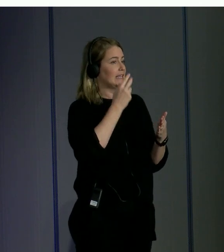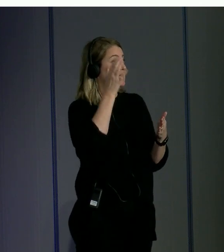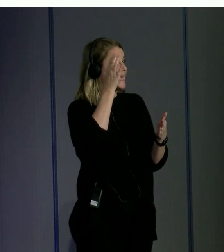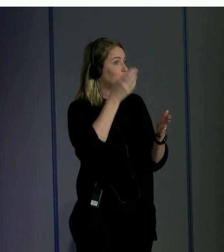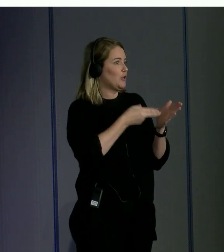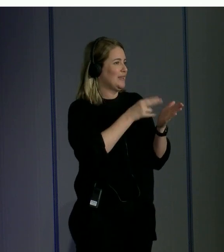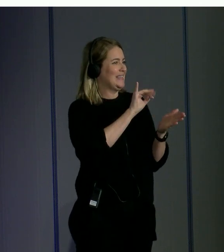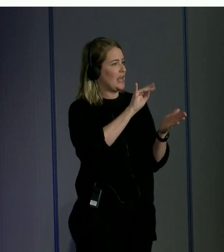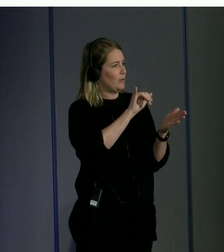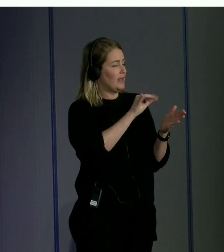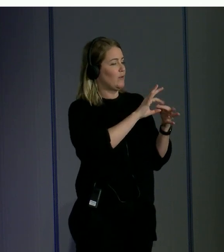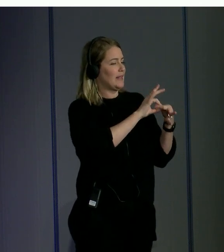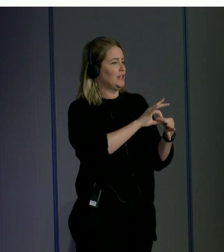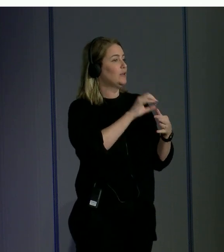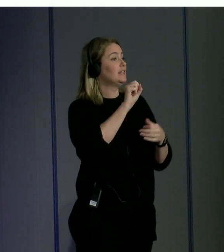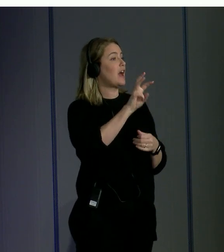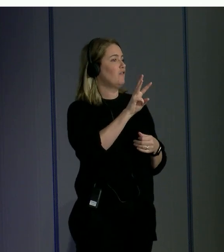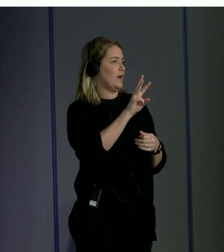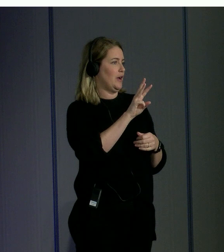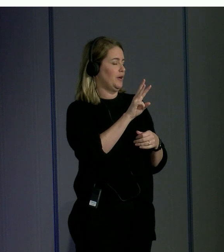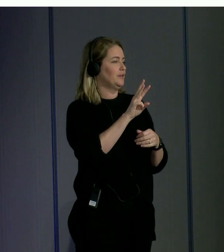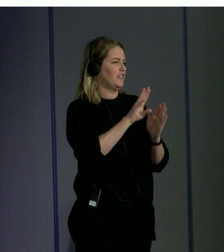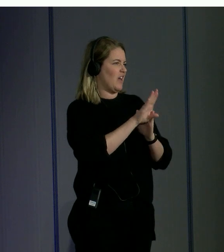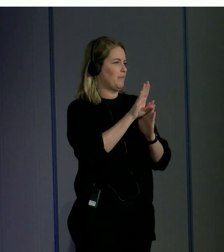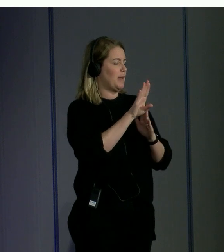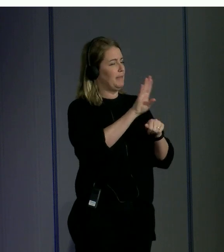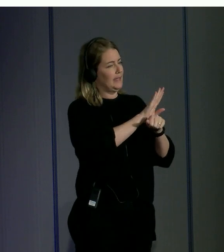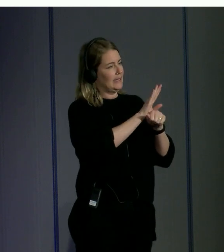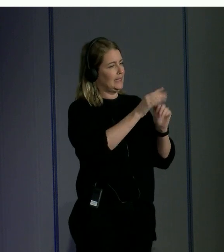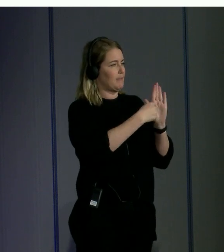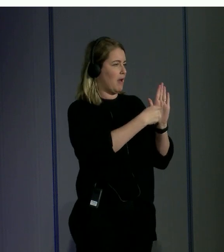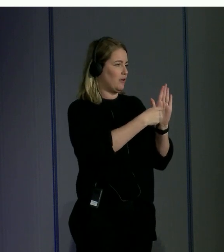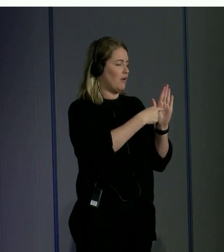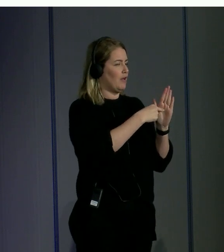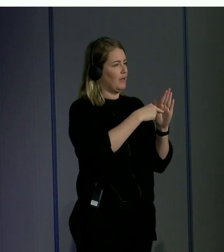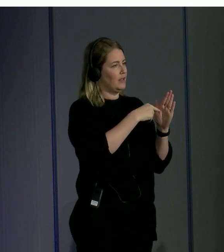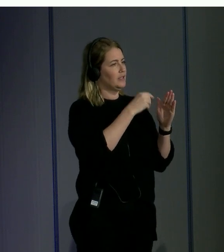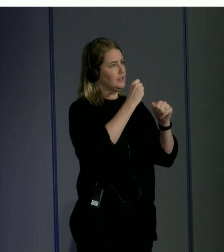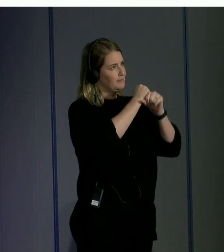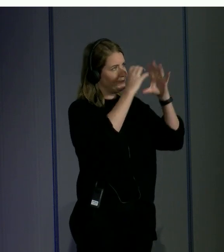it to software development business models, methodologies, et cetera.